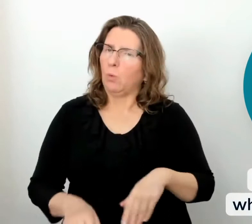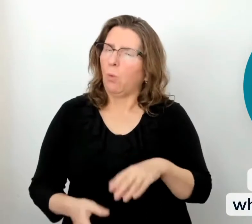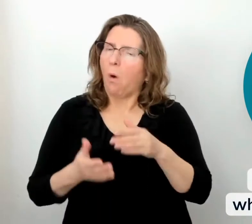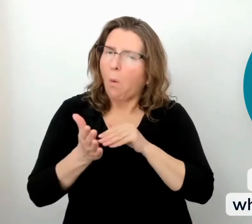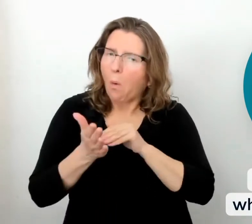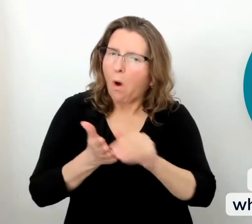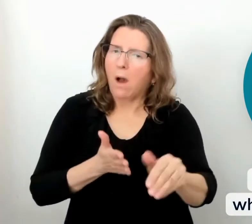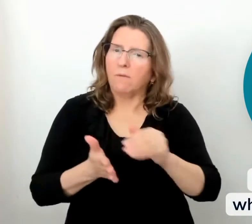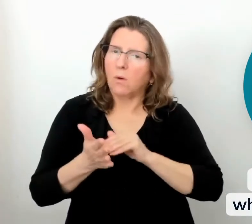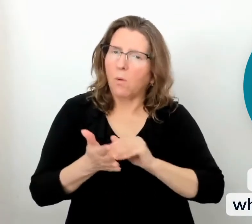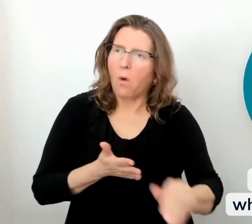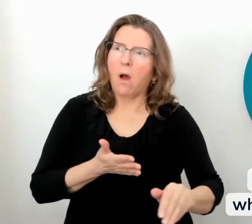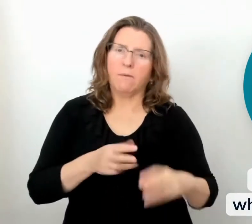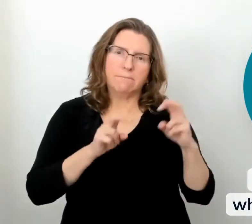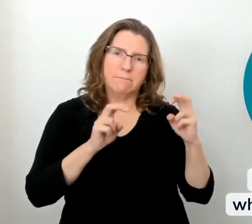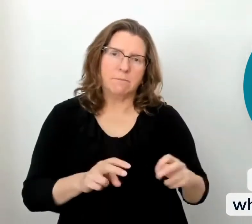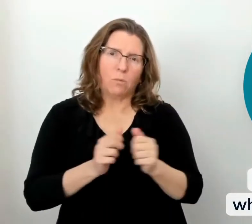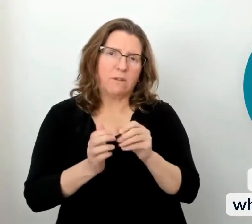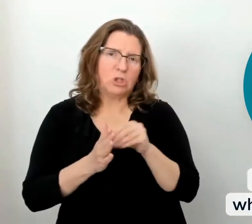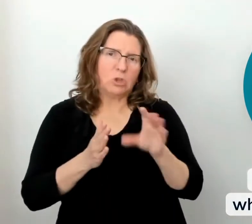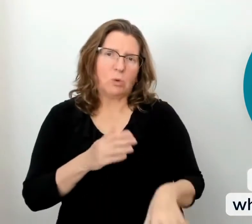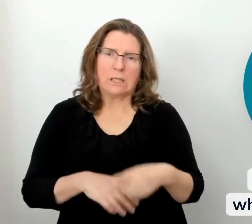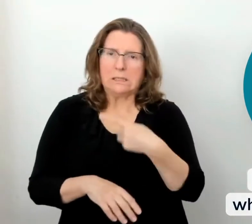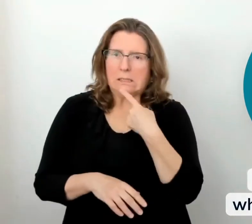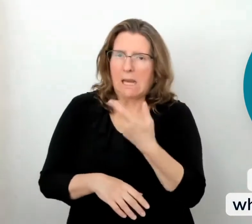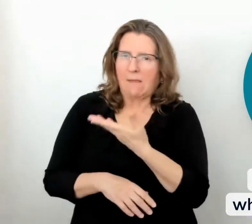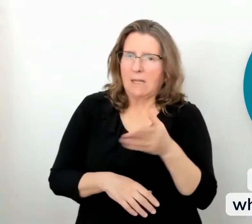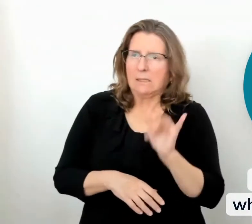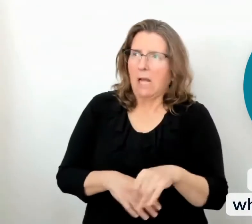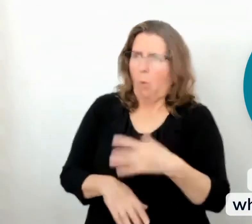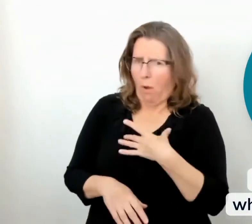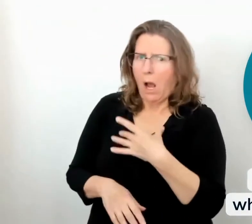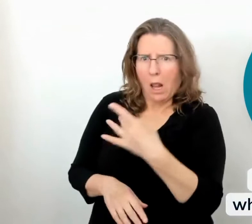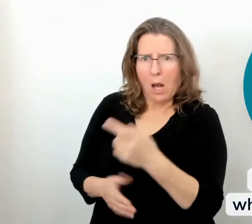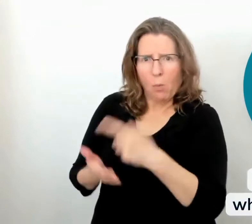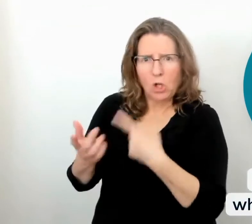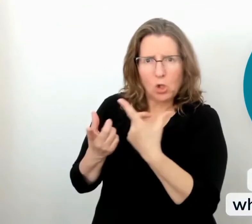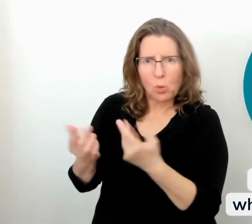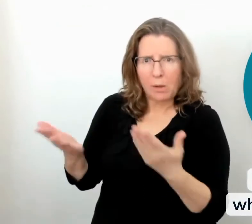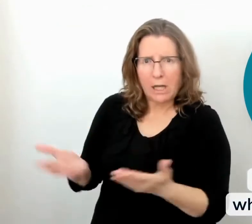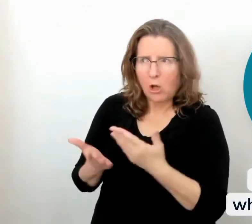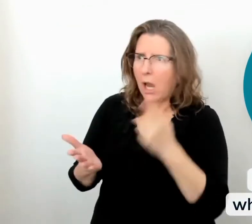But sitting down with the students during the process to identify what's going well in their progress is important.